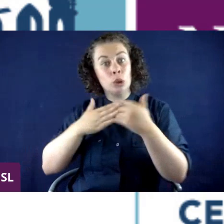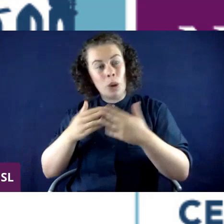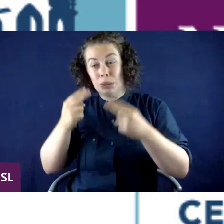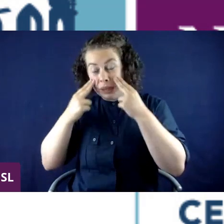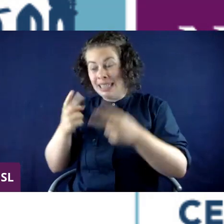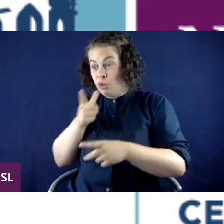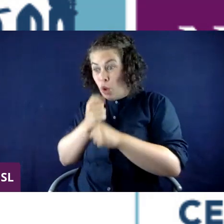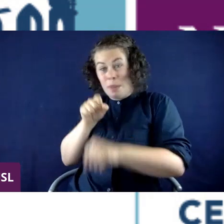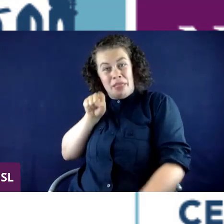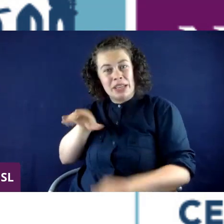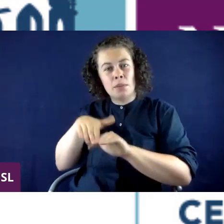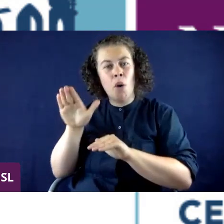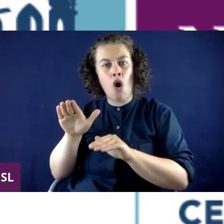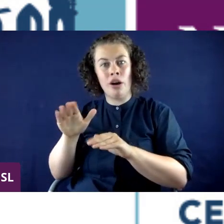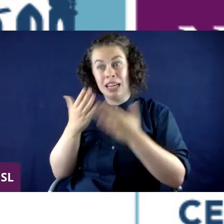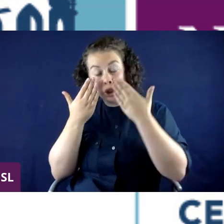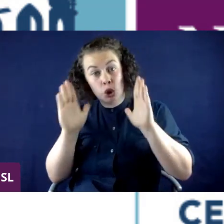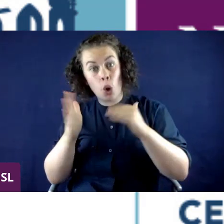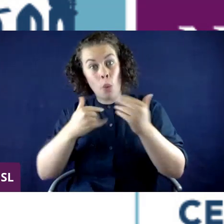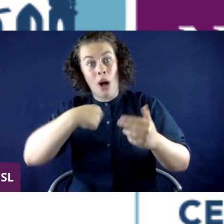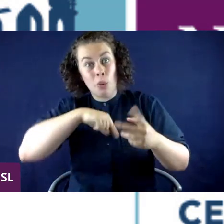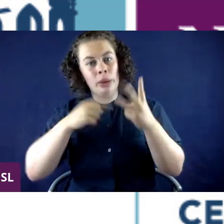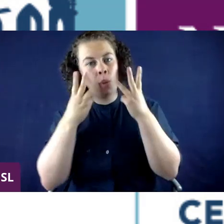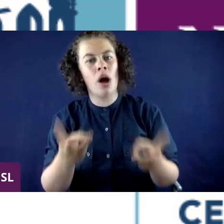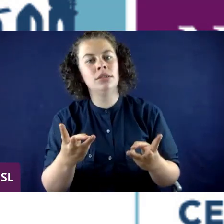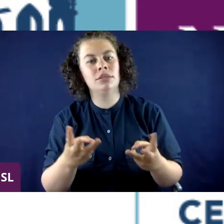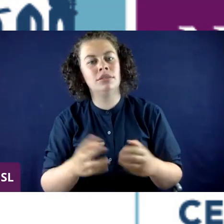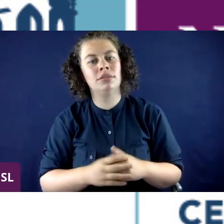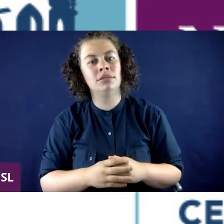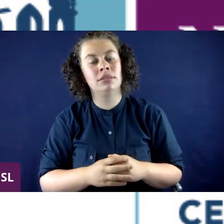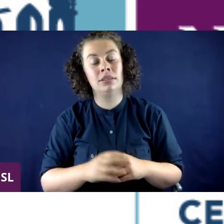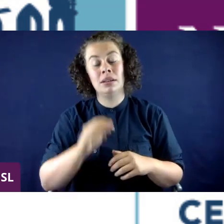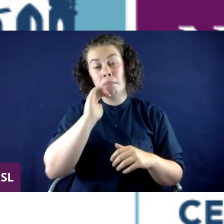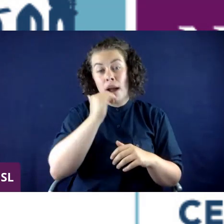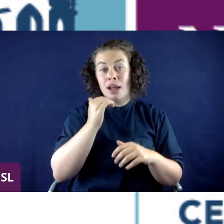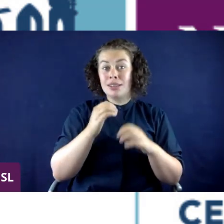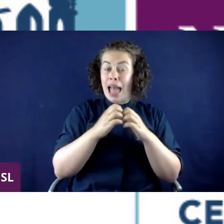What is really central to this entire movement is realising that every issue is a disability